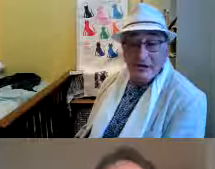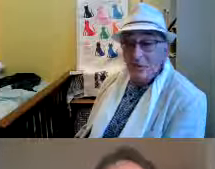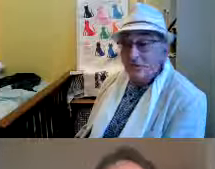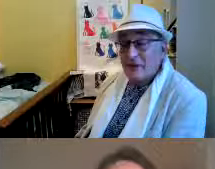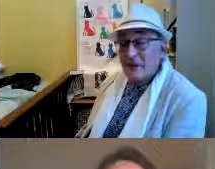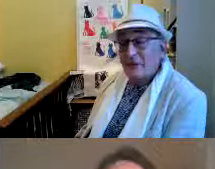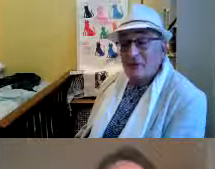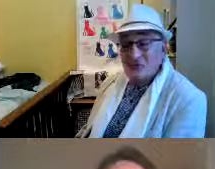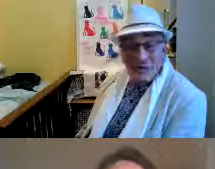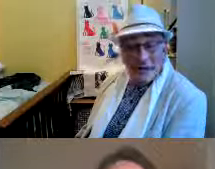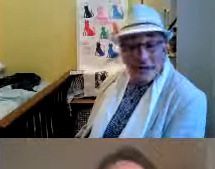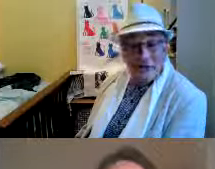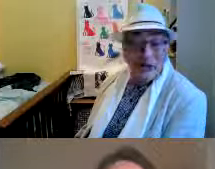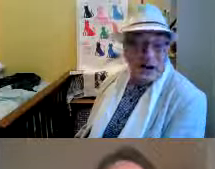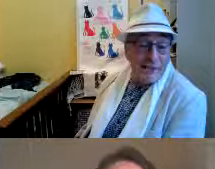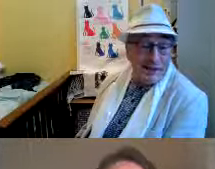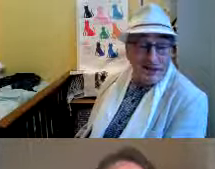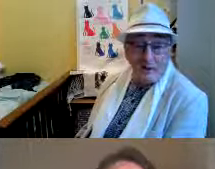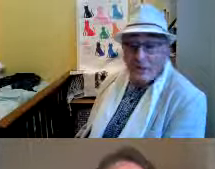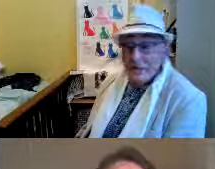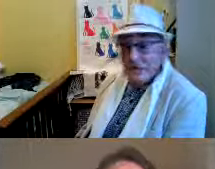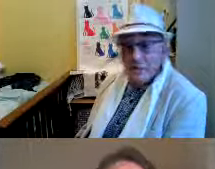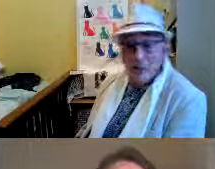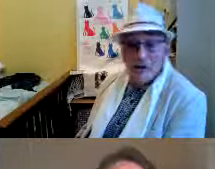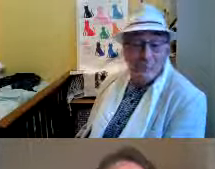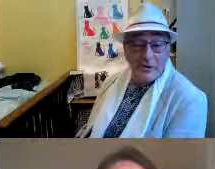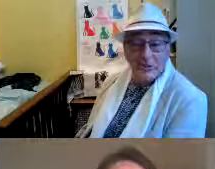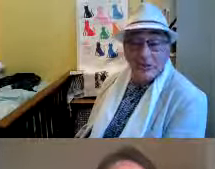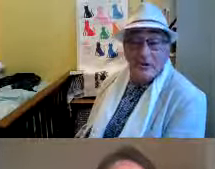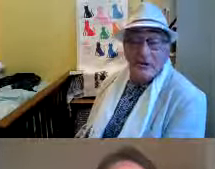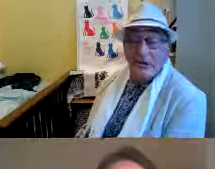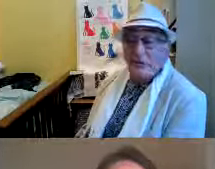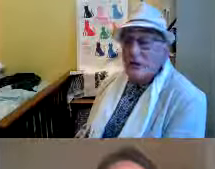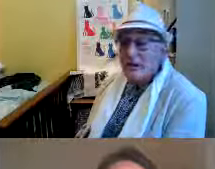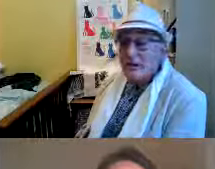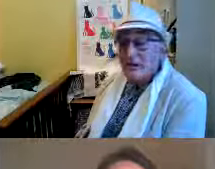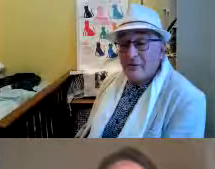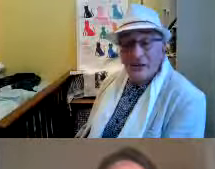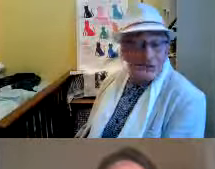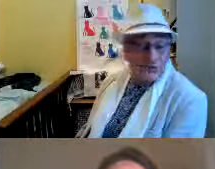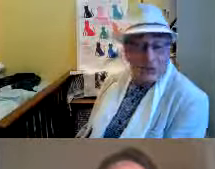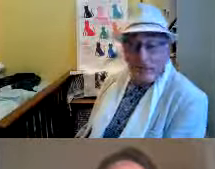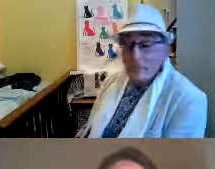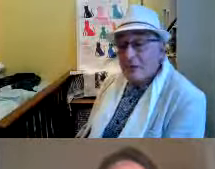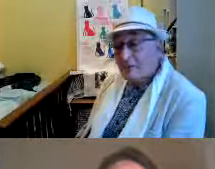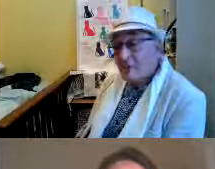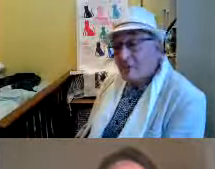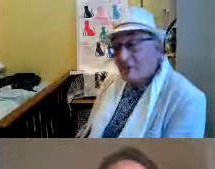was a reaction to that and many other things as well but clearly for us as disabled people